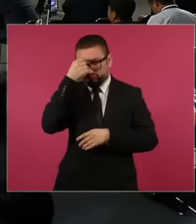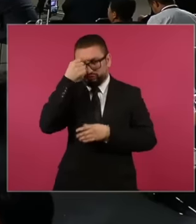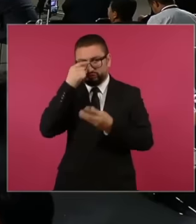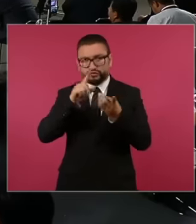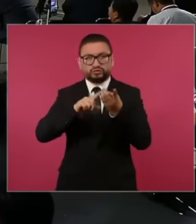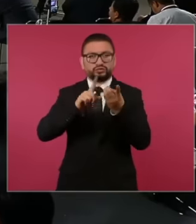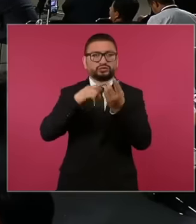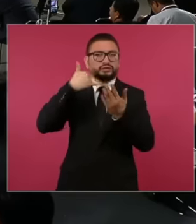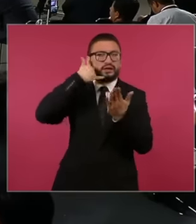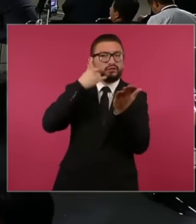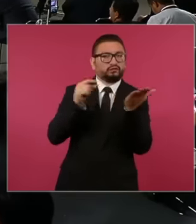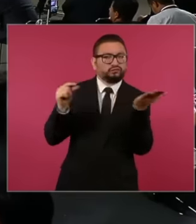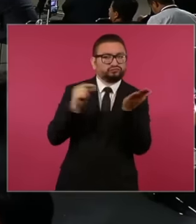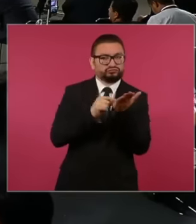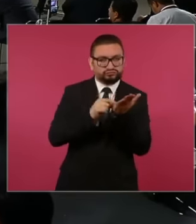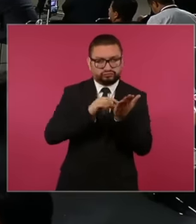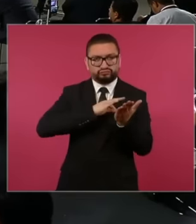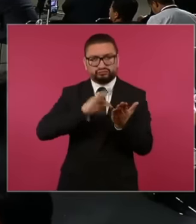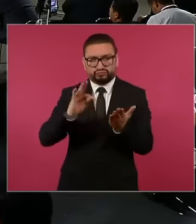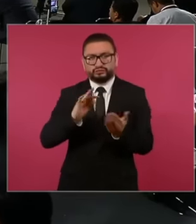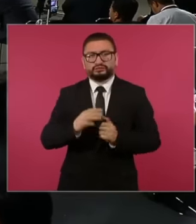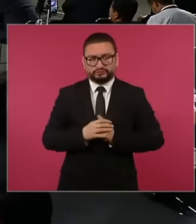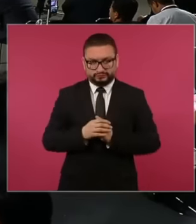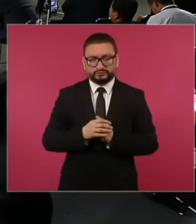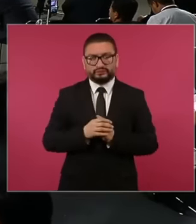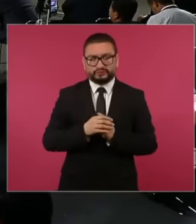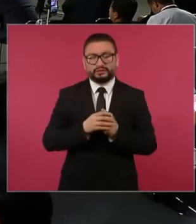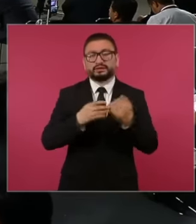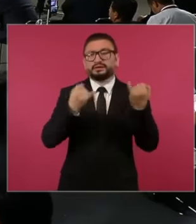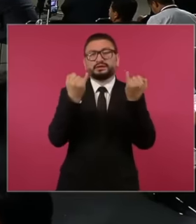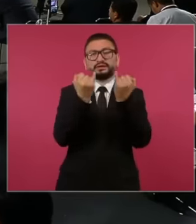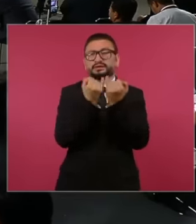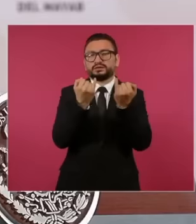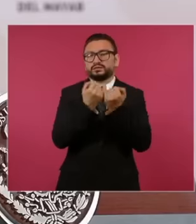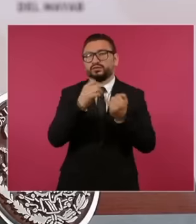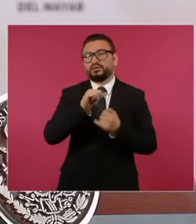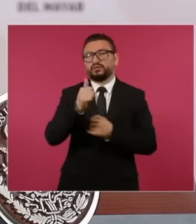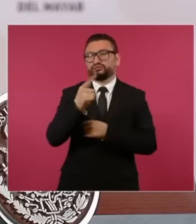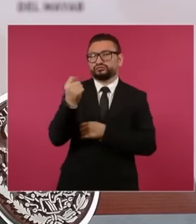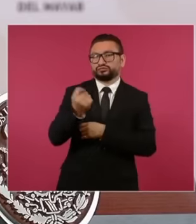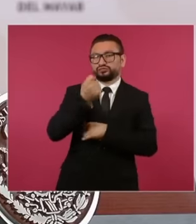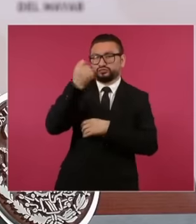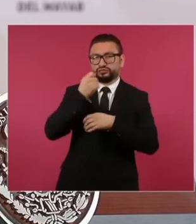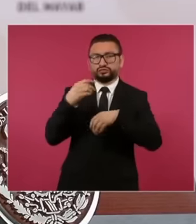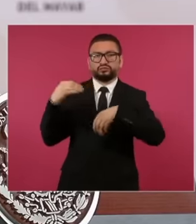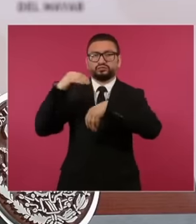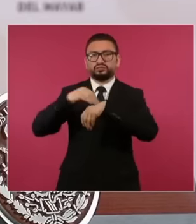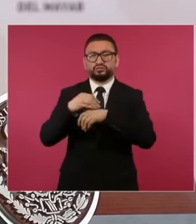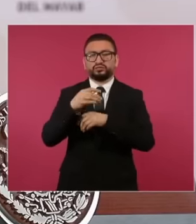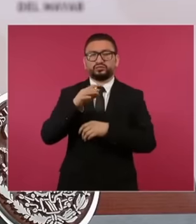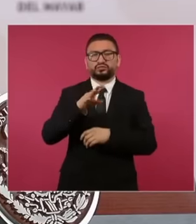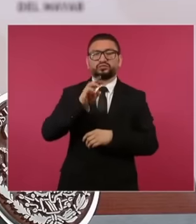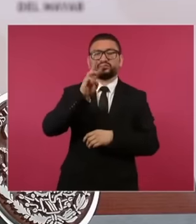in a cell phone, in parallel, WiFi equipment is being installed that provides free internet